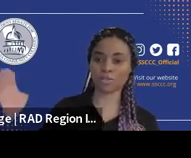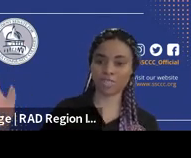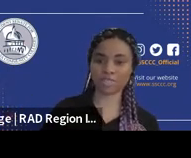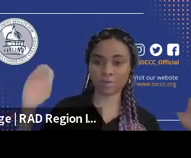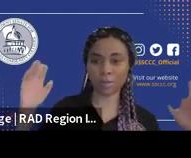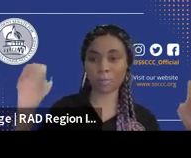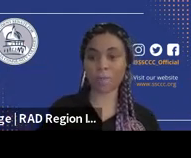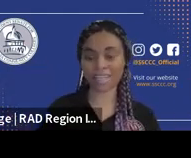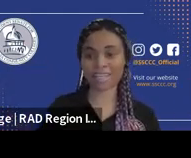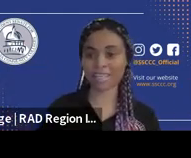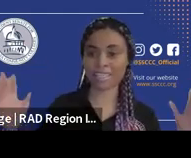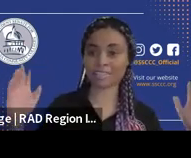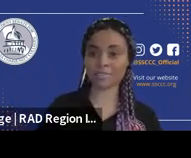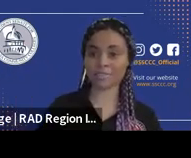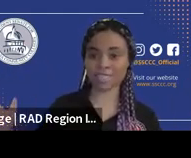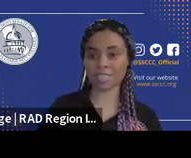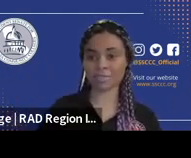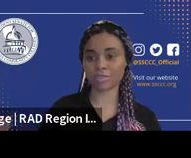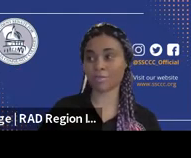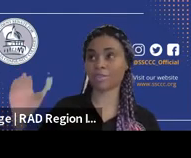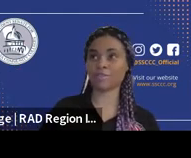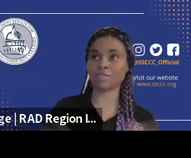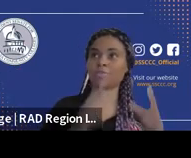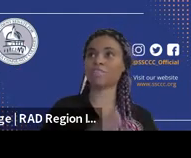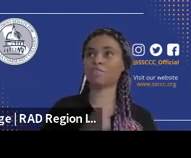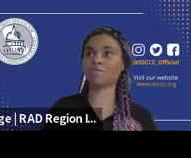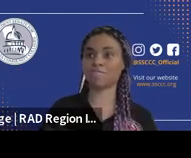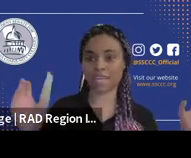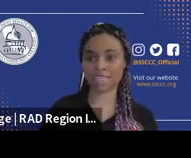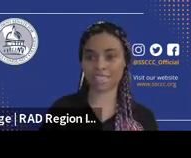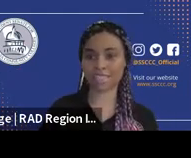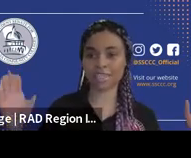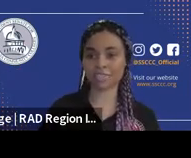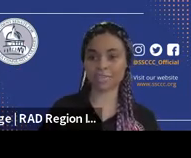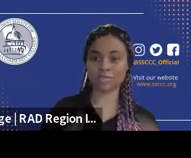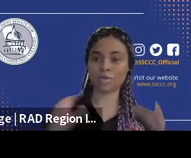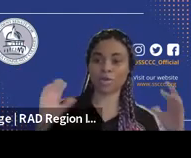And we back these students needing services are this student is not getting the service.